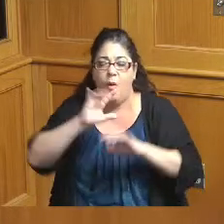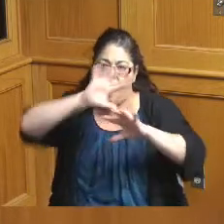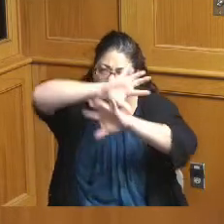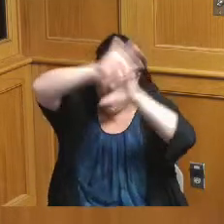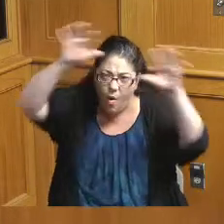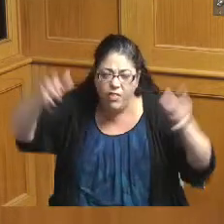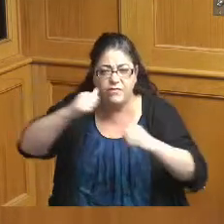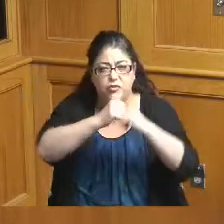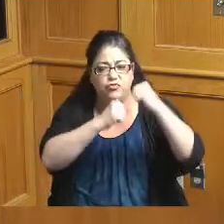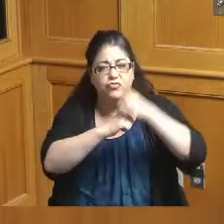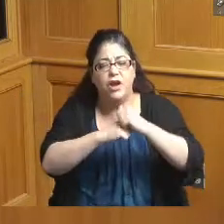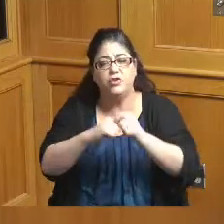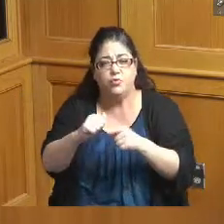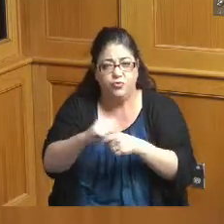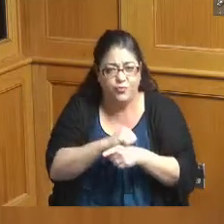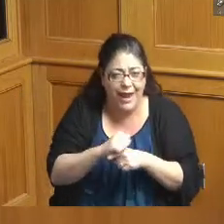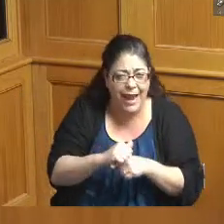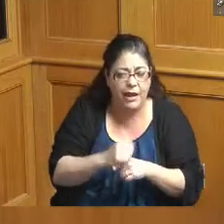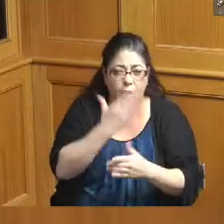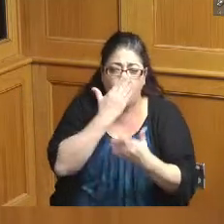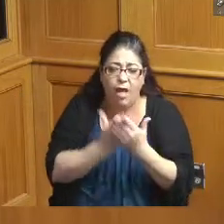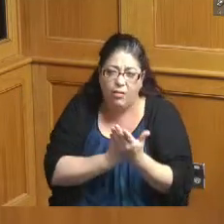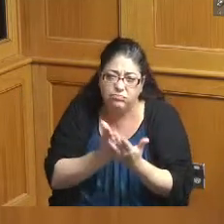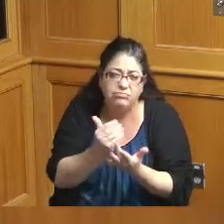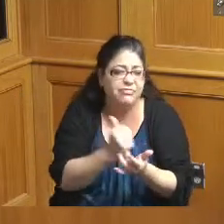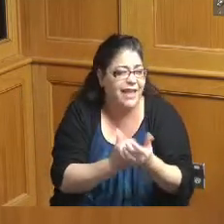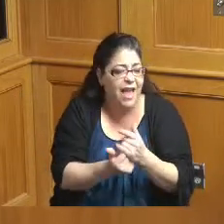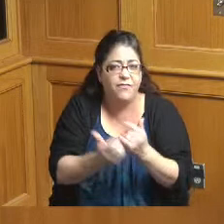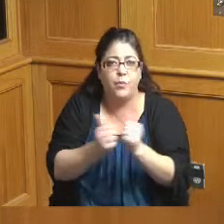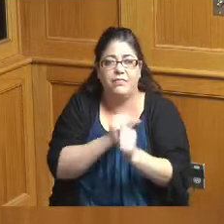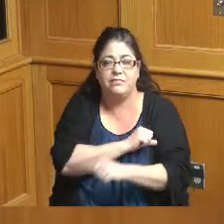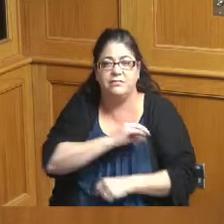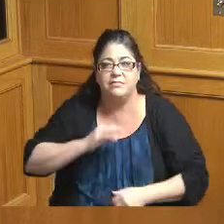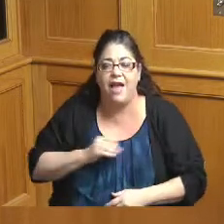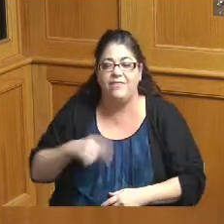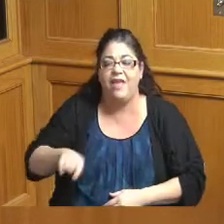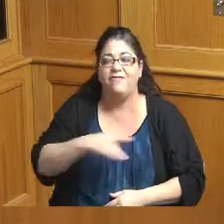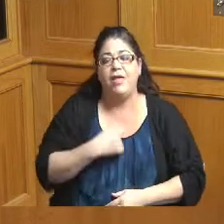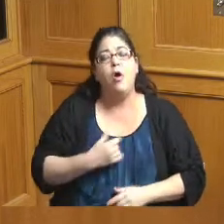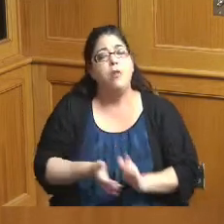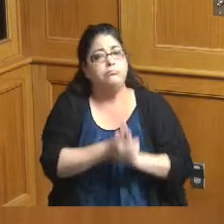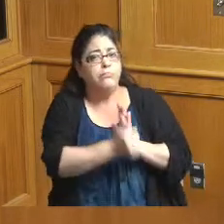structure training program that provides support to our staff so they feel competent and cared